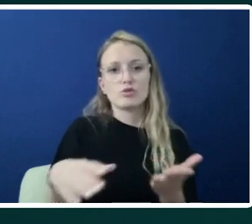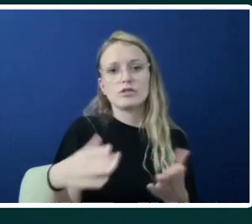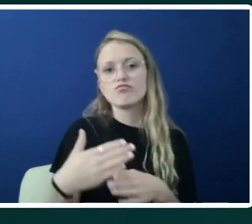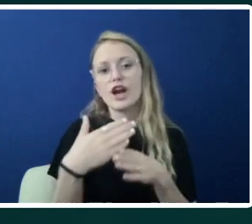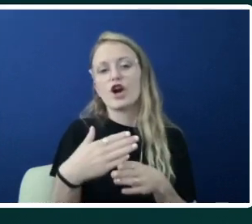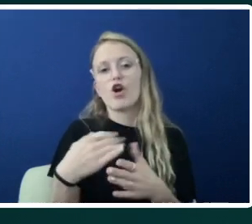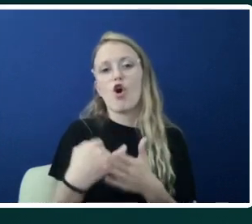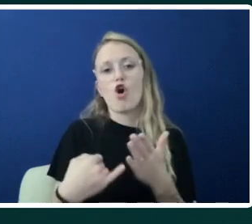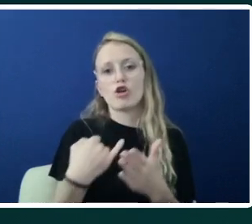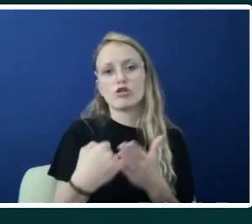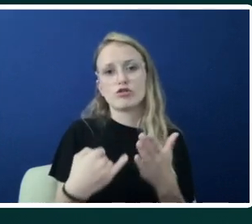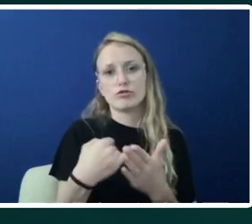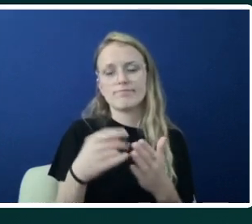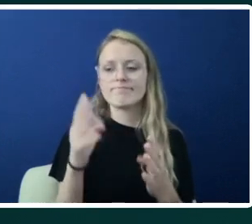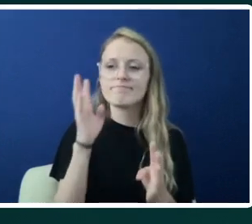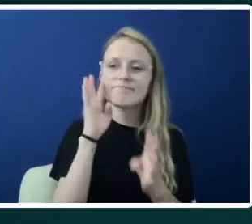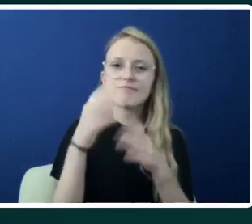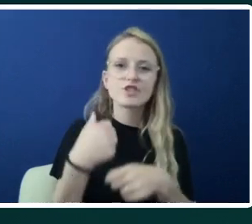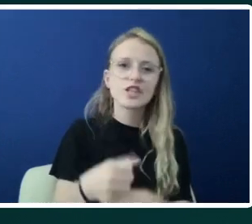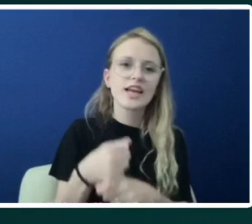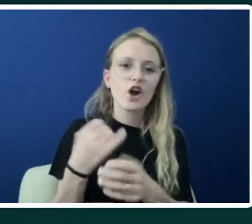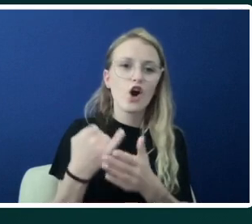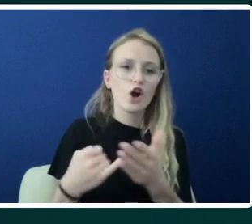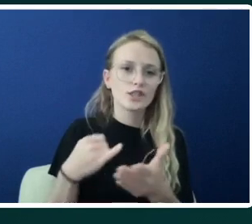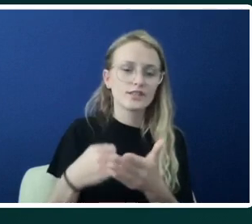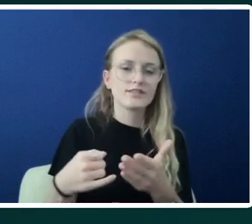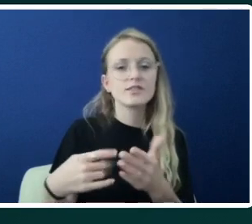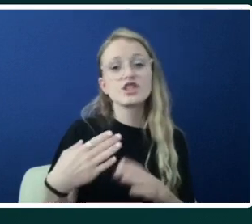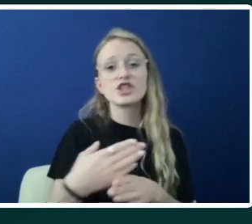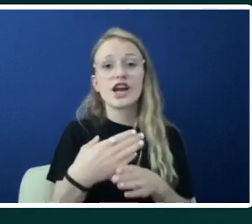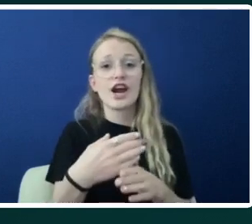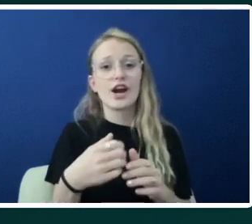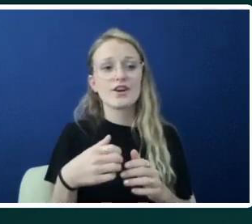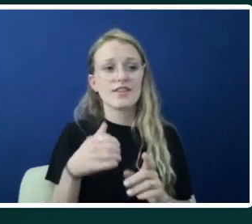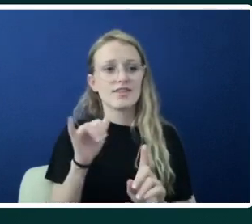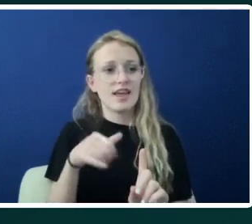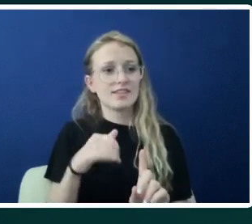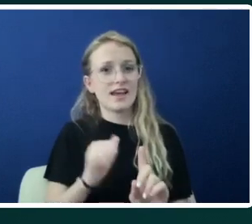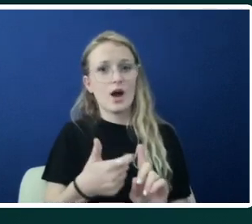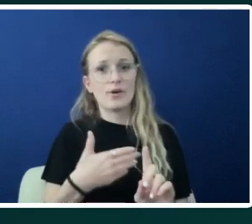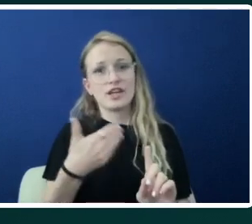had created to introduce himself. And it was just -- it was a hand drawn piece and he's an artist.